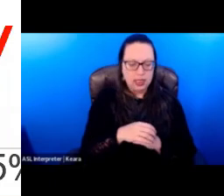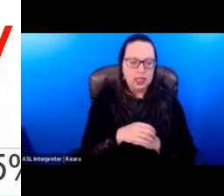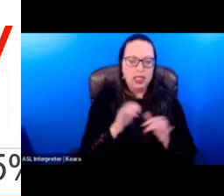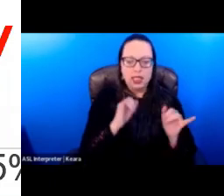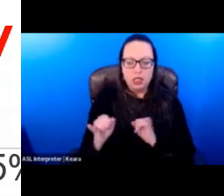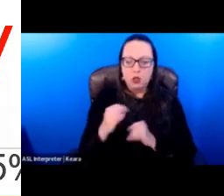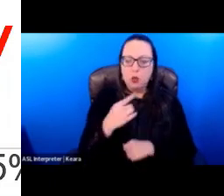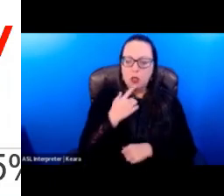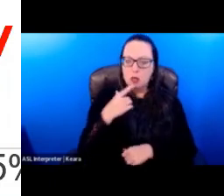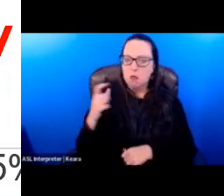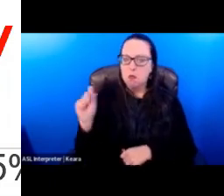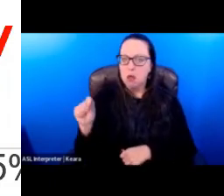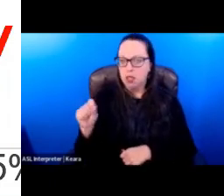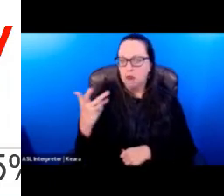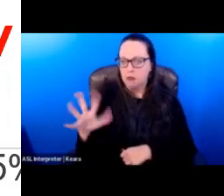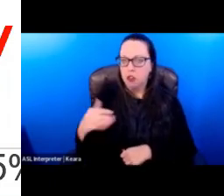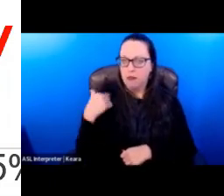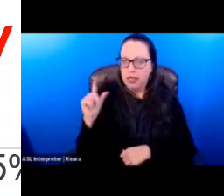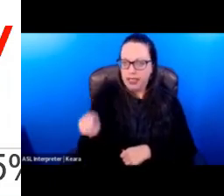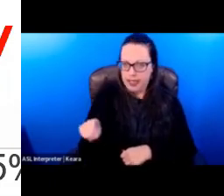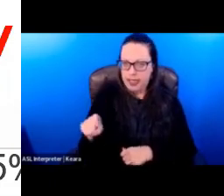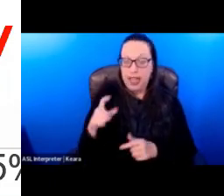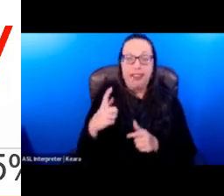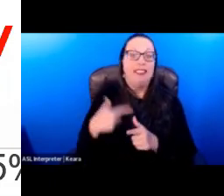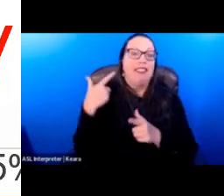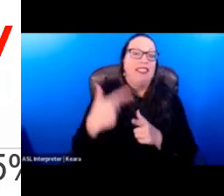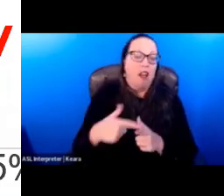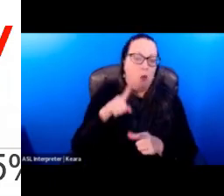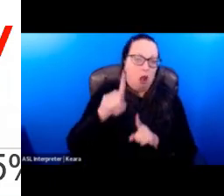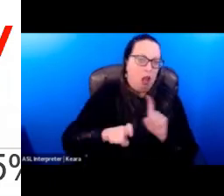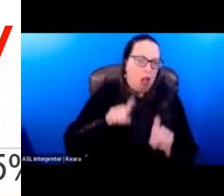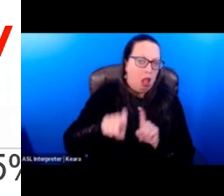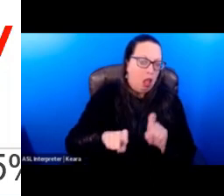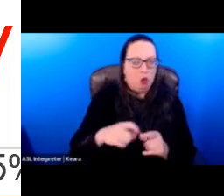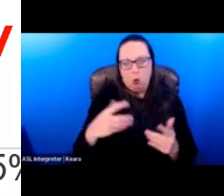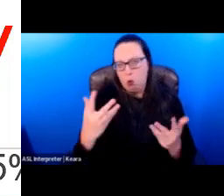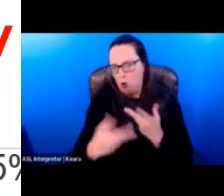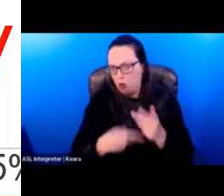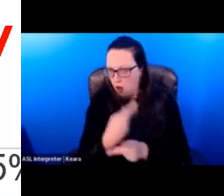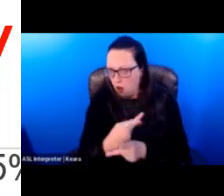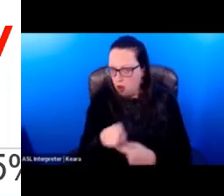they had a need, then they, they, they were asked what kind of what specifically their needs